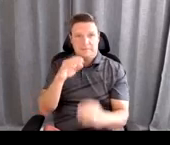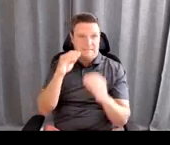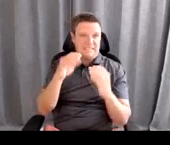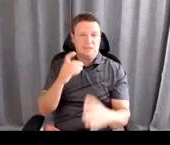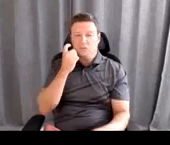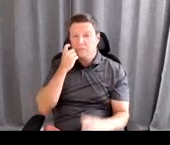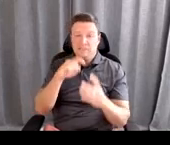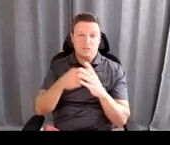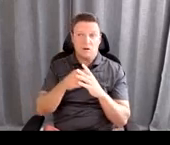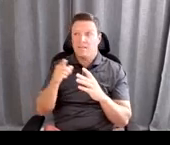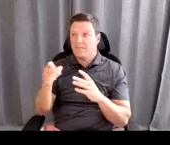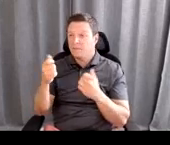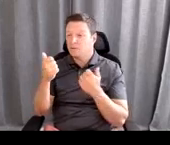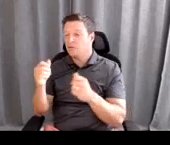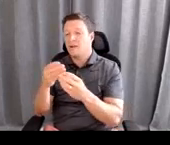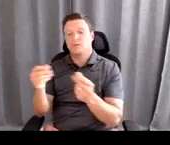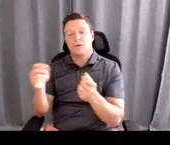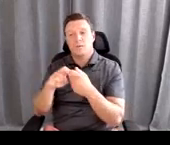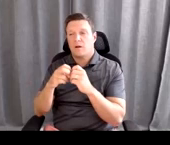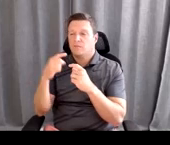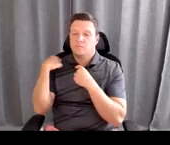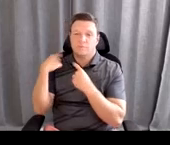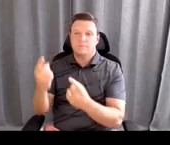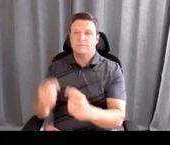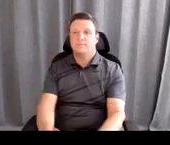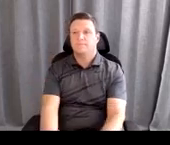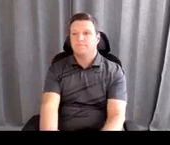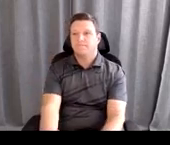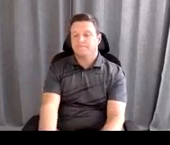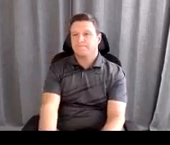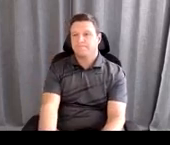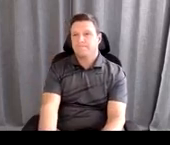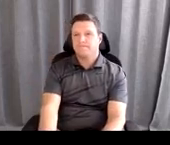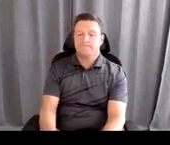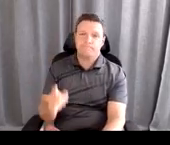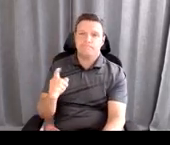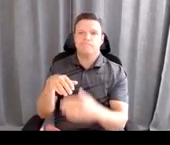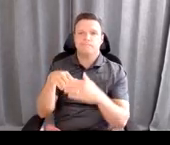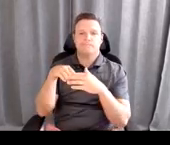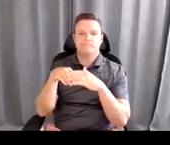They've been trying to solve this problem. So going in there as a student or as a faculty member and saying,